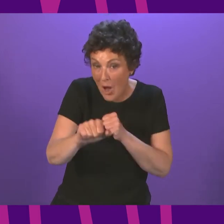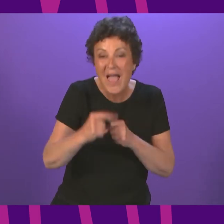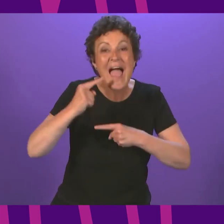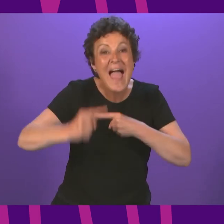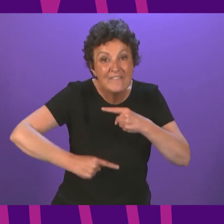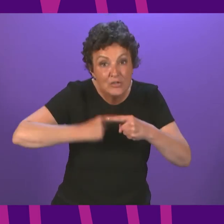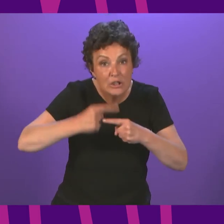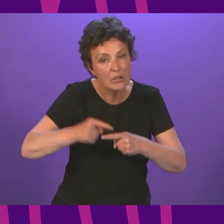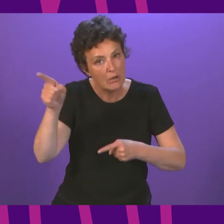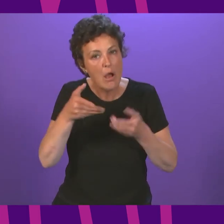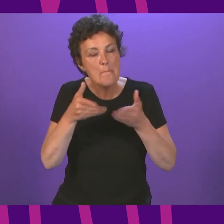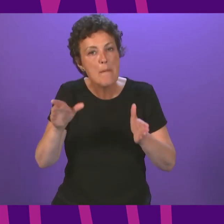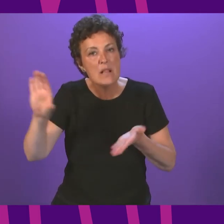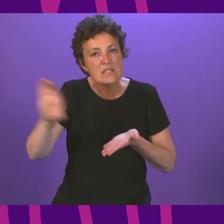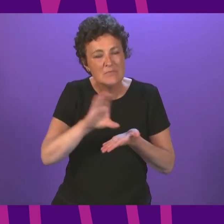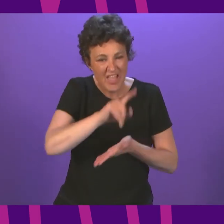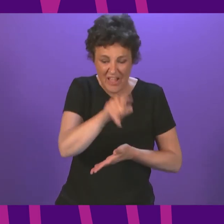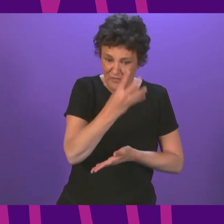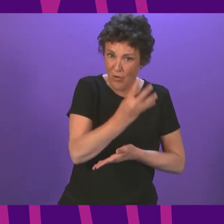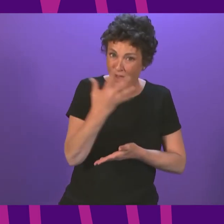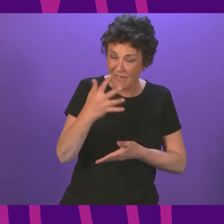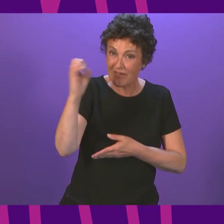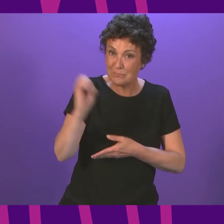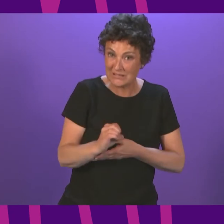per cent of their annual revenues, and the Scottish Government has given private bus